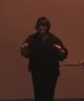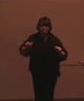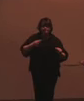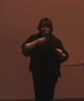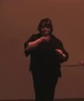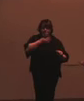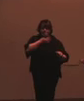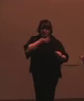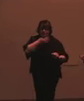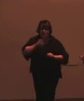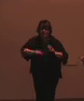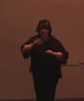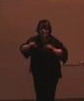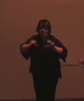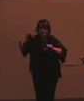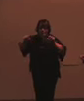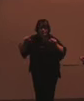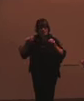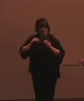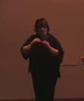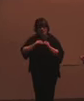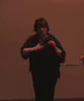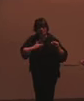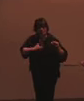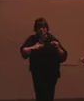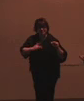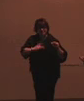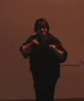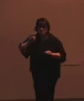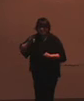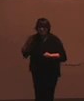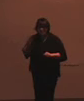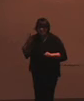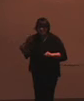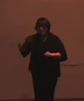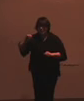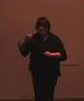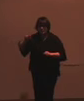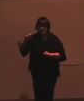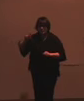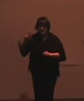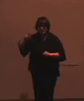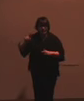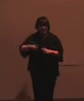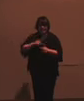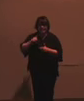So if we make it, for example, 4 meters, something like that, then it is like architecture.